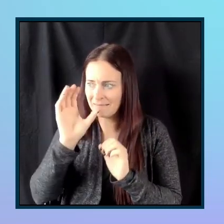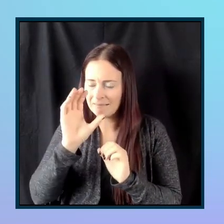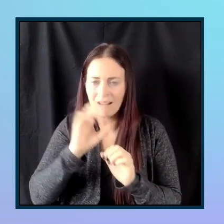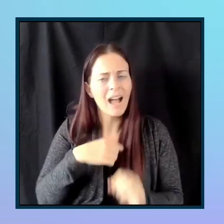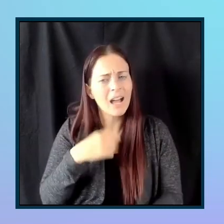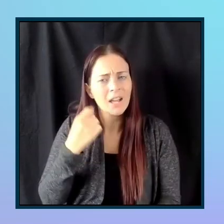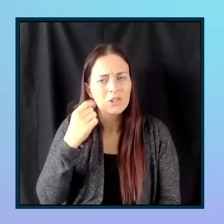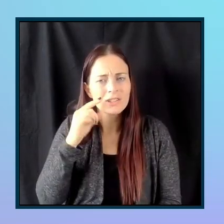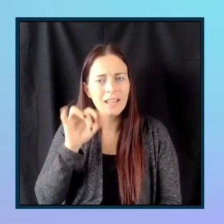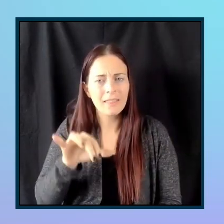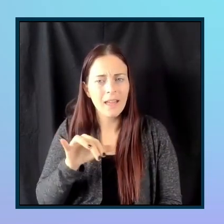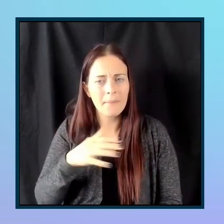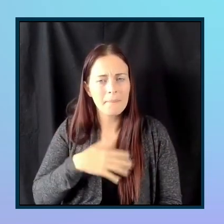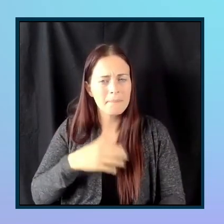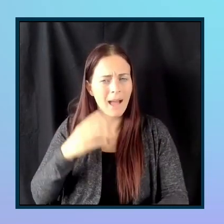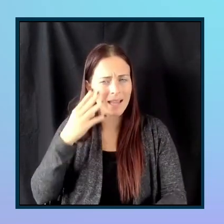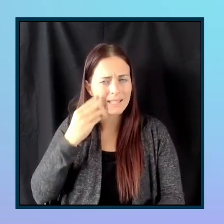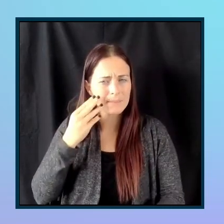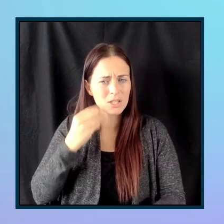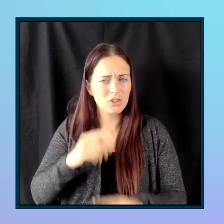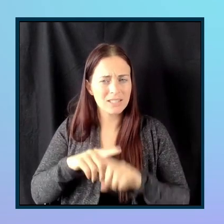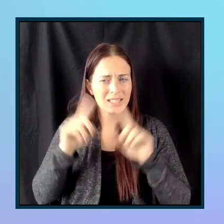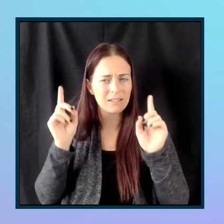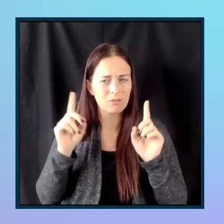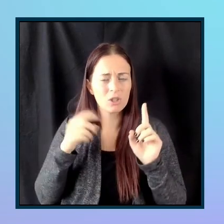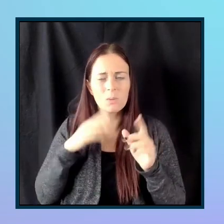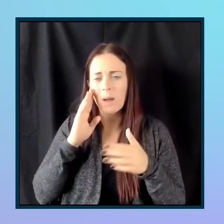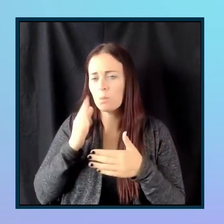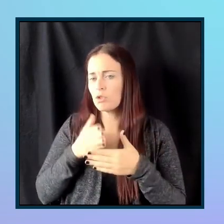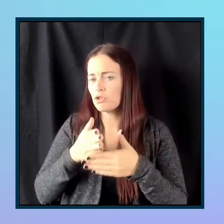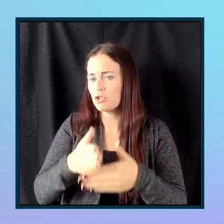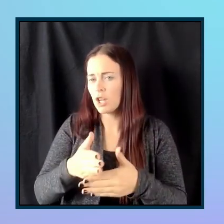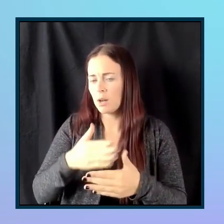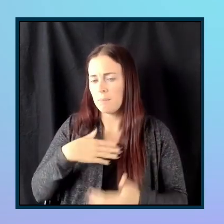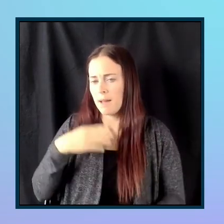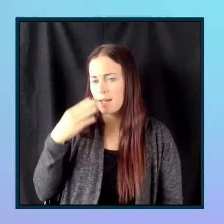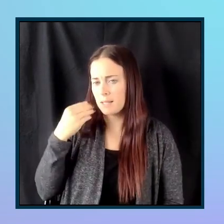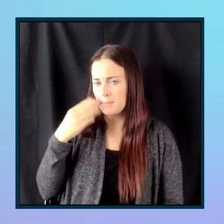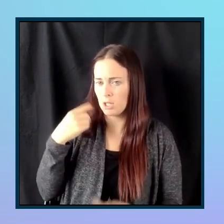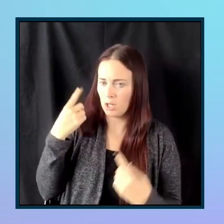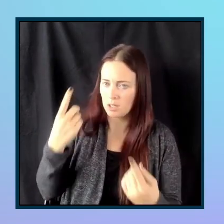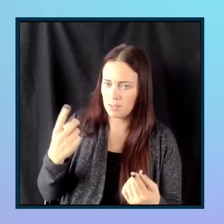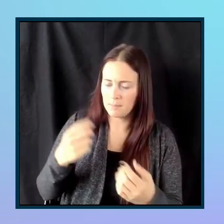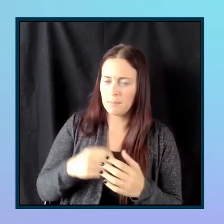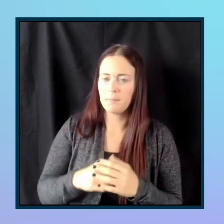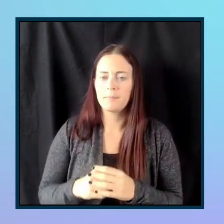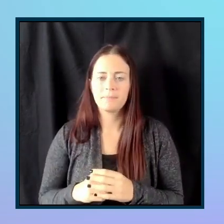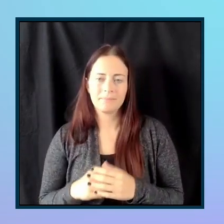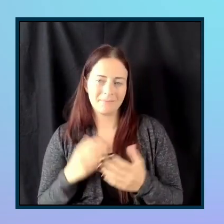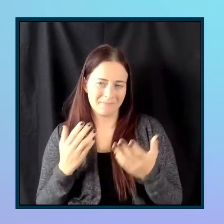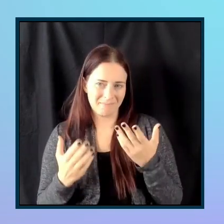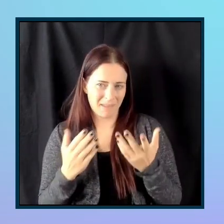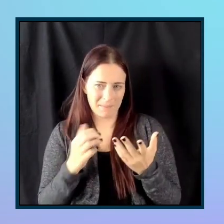of a different experience myself, so I'll share with you what I've done. I know this may not be comfortable for everyone,